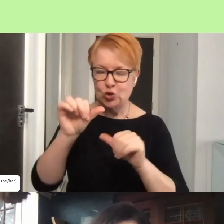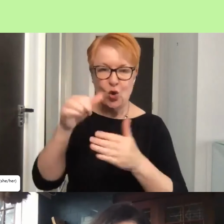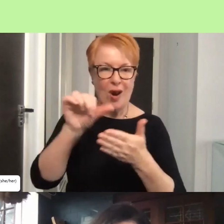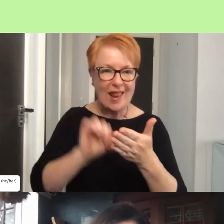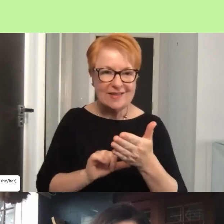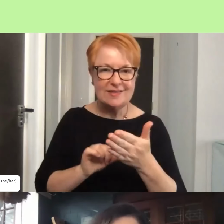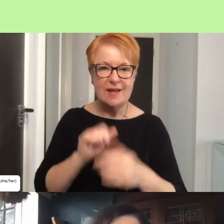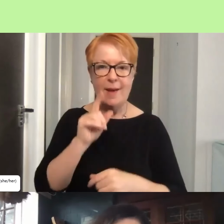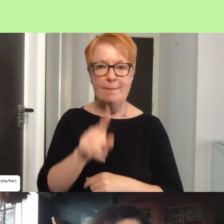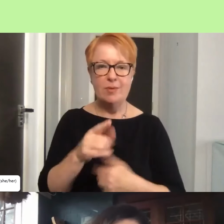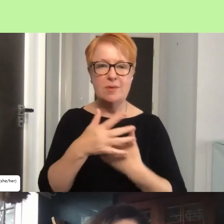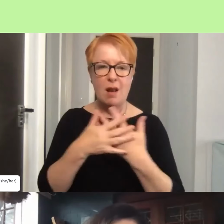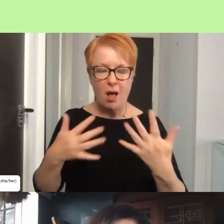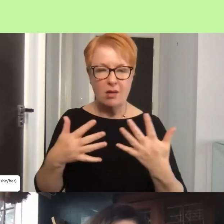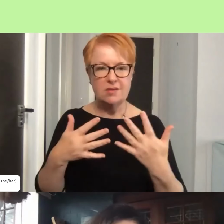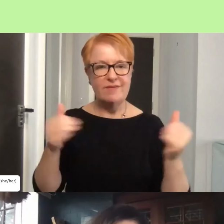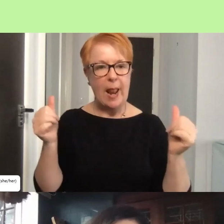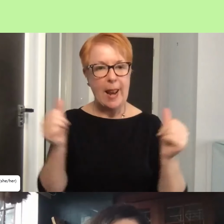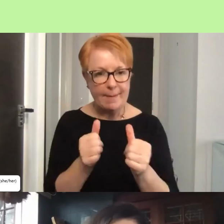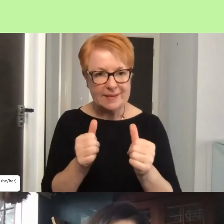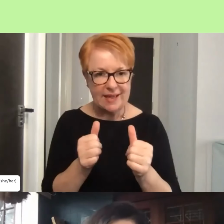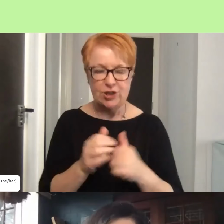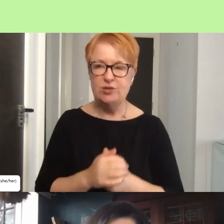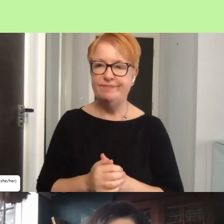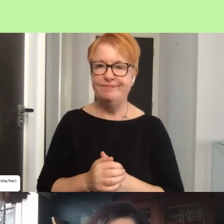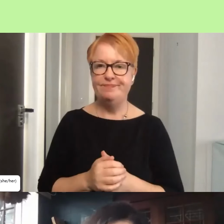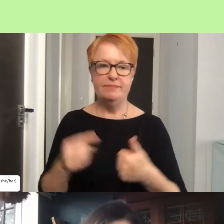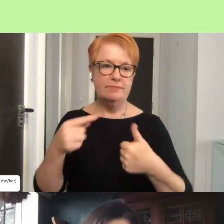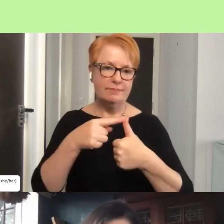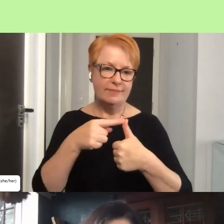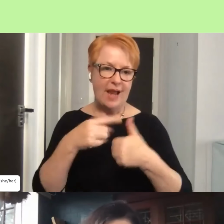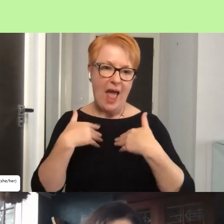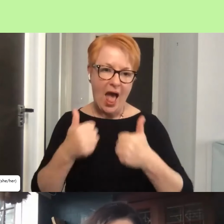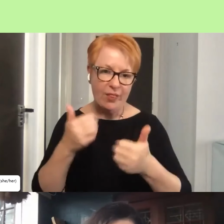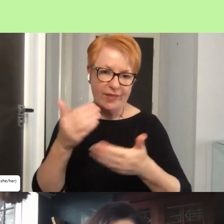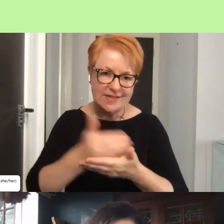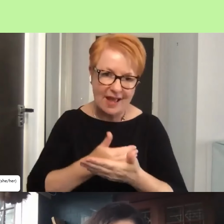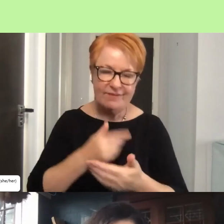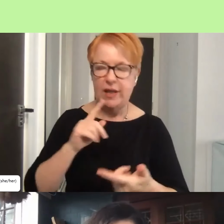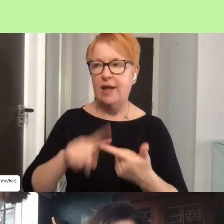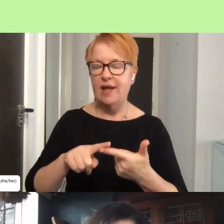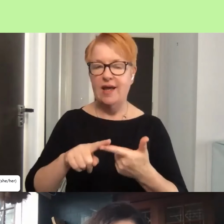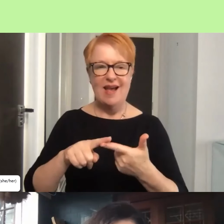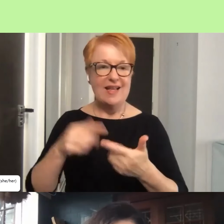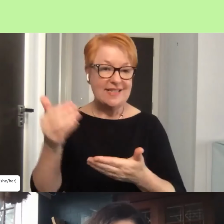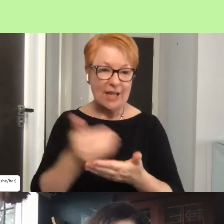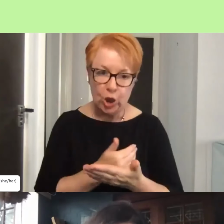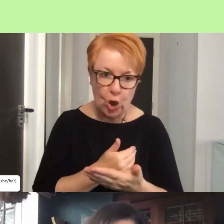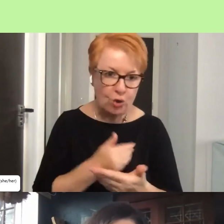therefore maybe it looks like health and safety, security limitations, but also actually like, is there how much intention